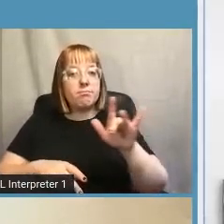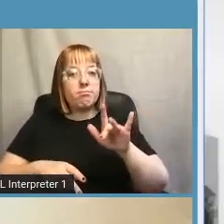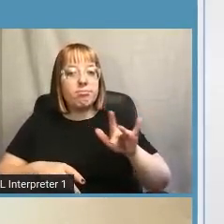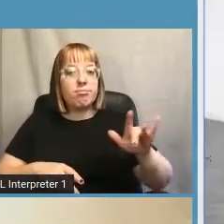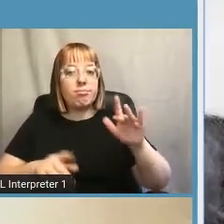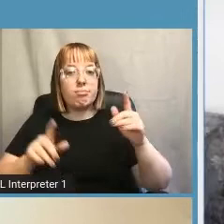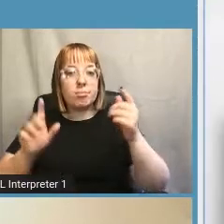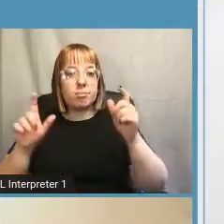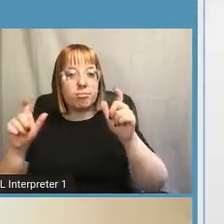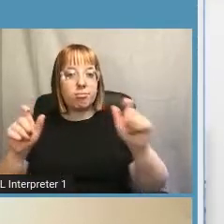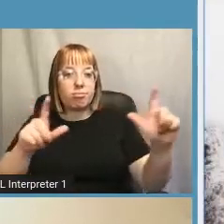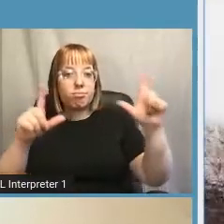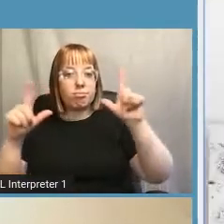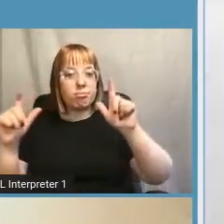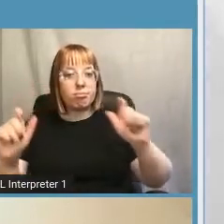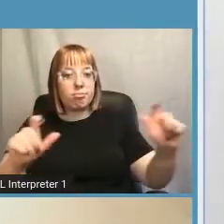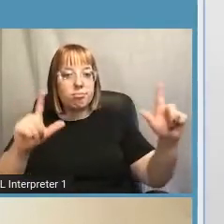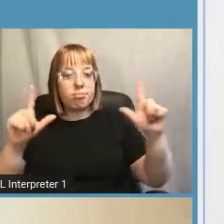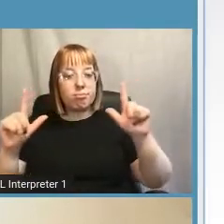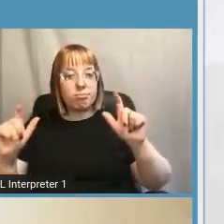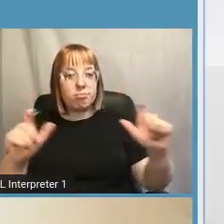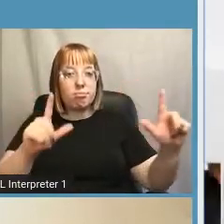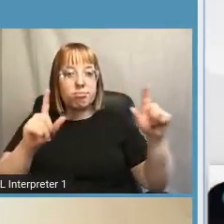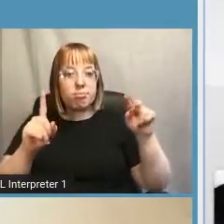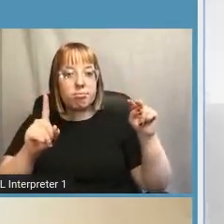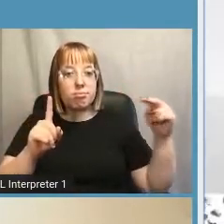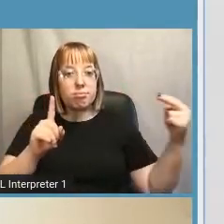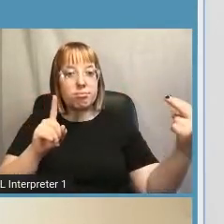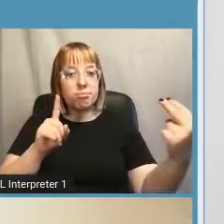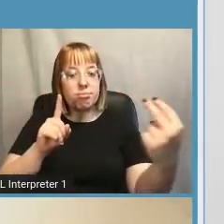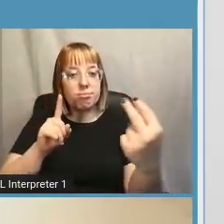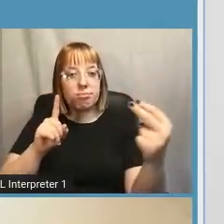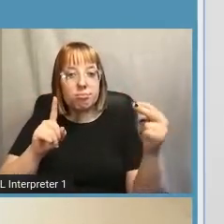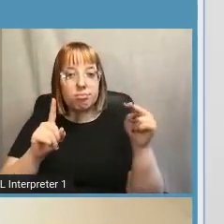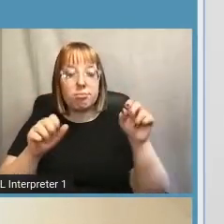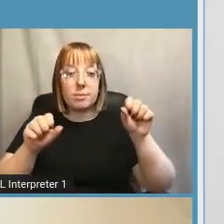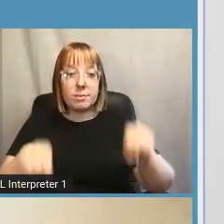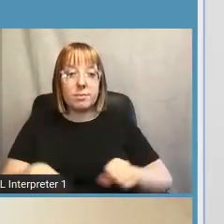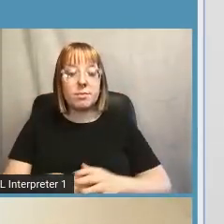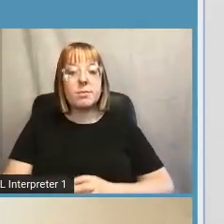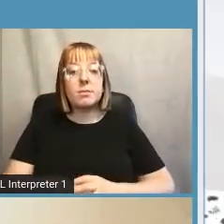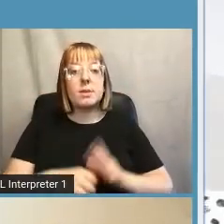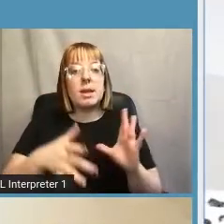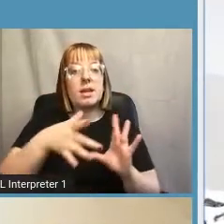keys to see the different works sound can be attached in a particular area if it relates to